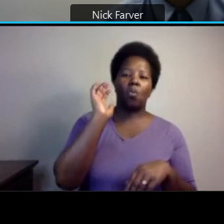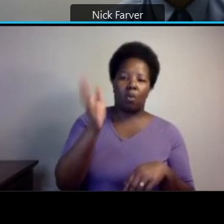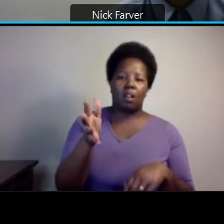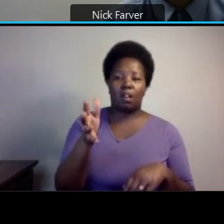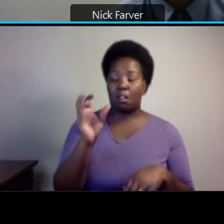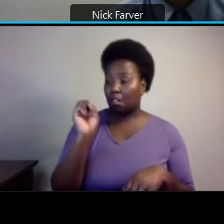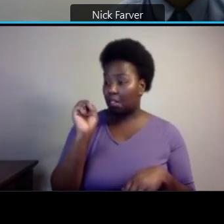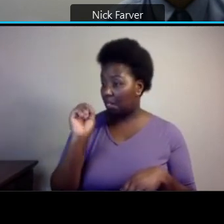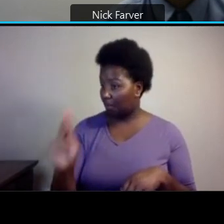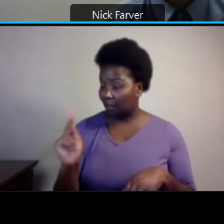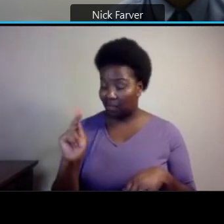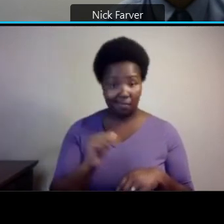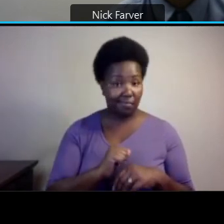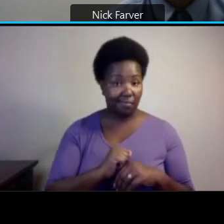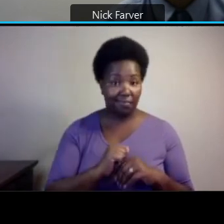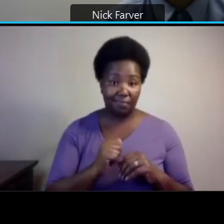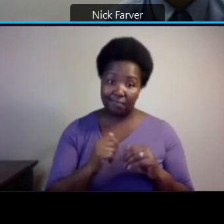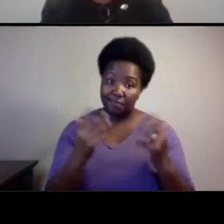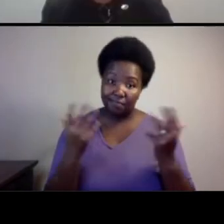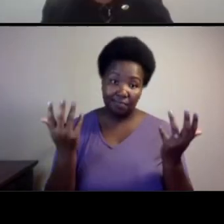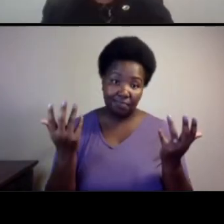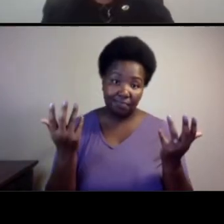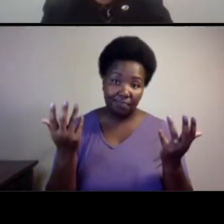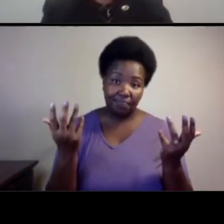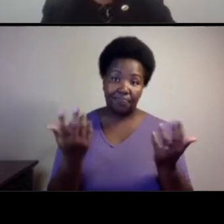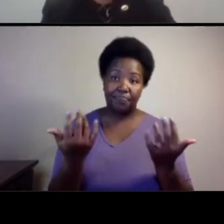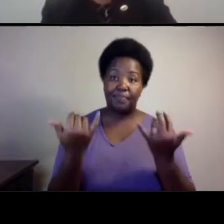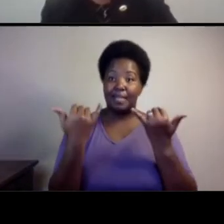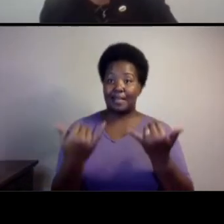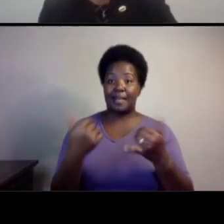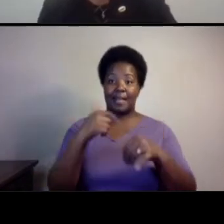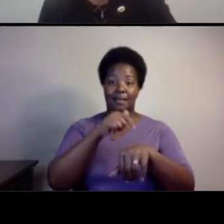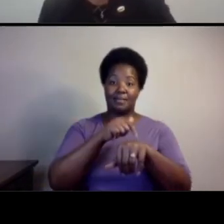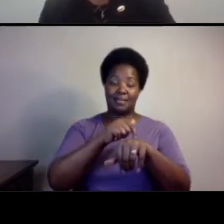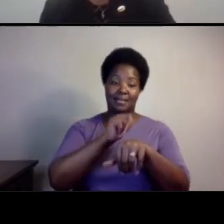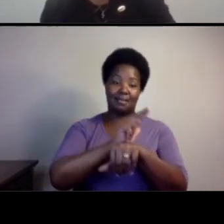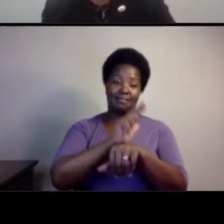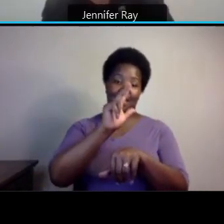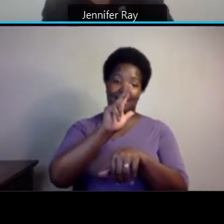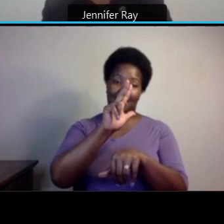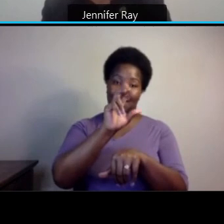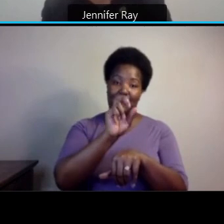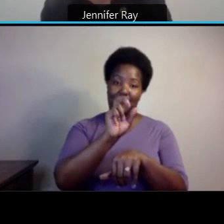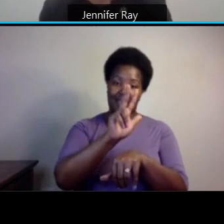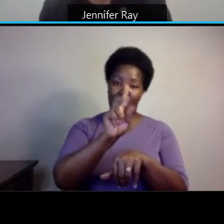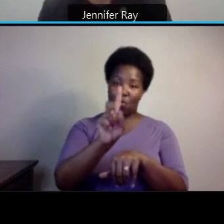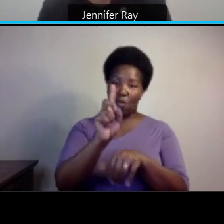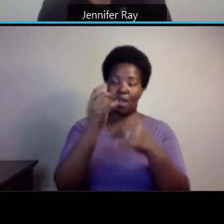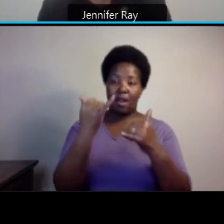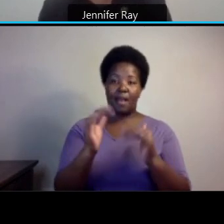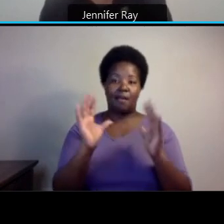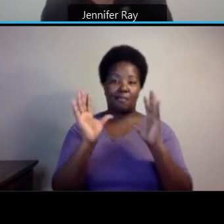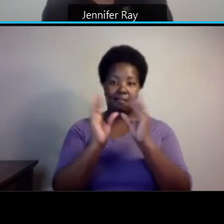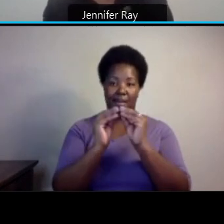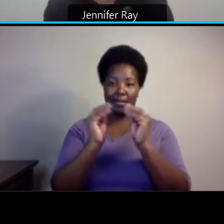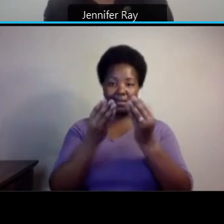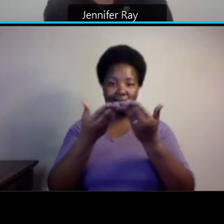all right well it is now 8 31 and that does conclude our public meeting this evening regarding